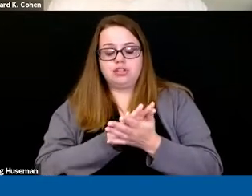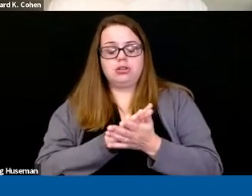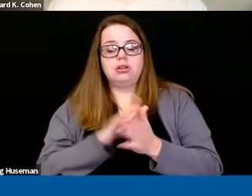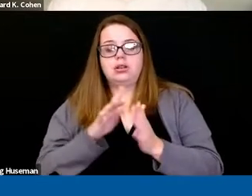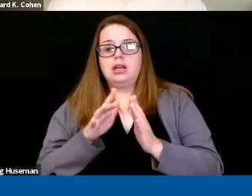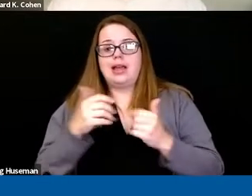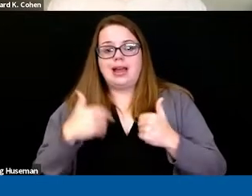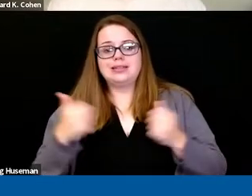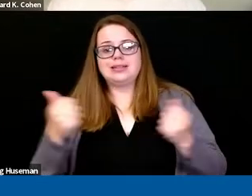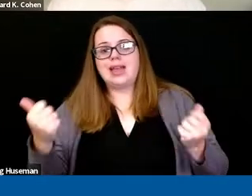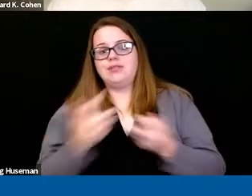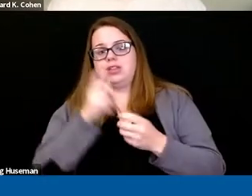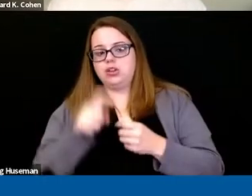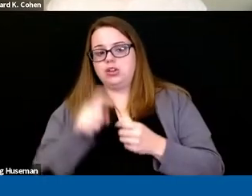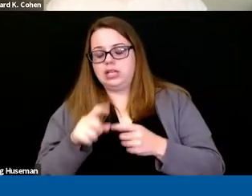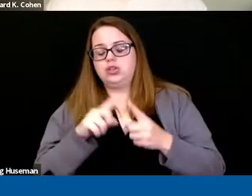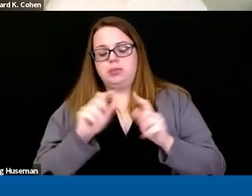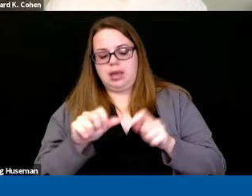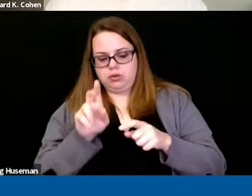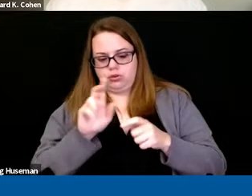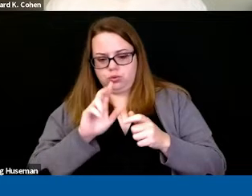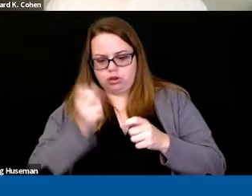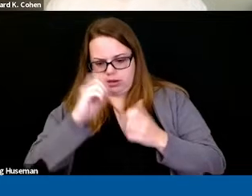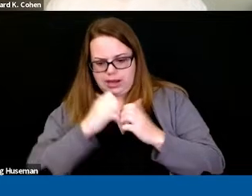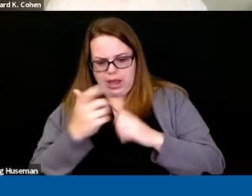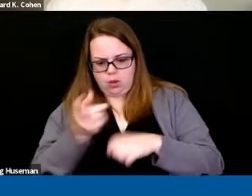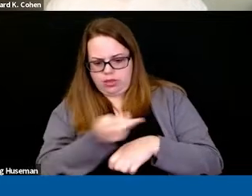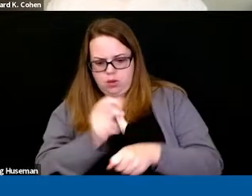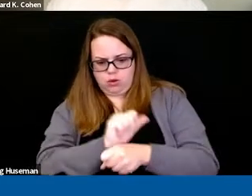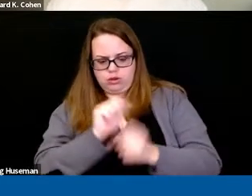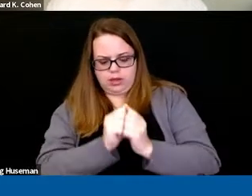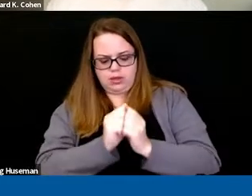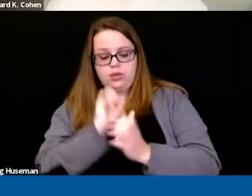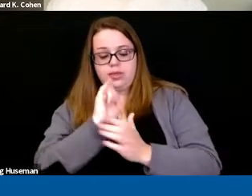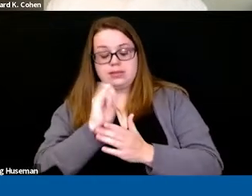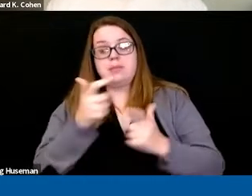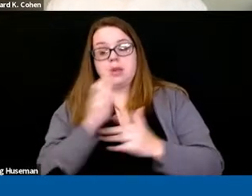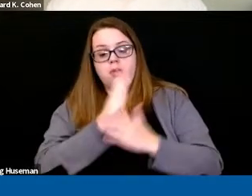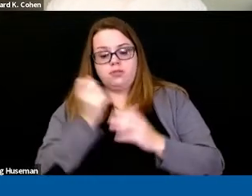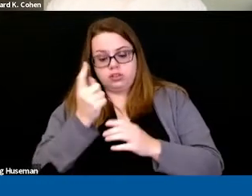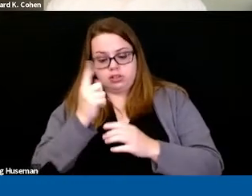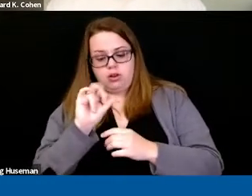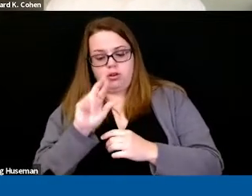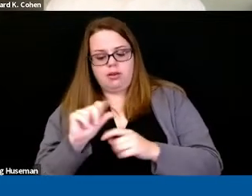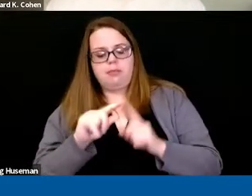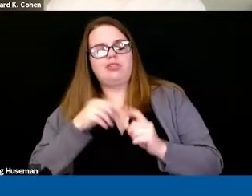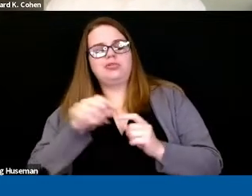you need to understand how things work together. And that's a big part of understanding ARIA but there's still a few more resources that I want to go over